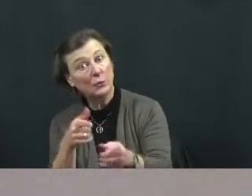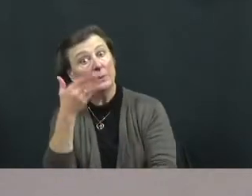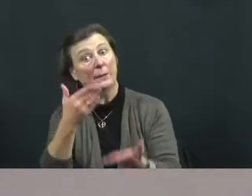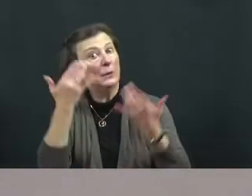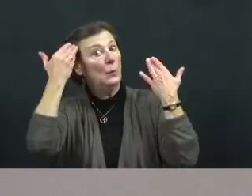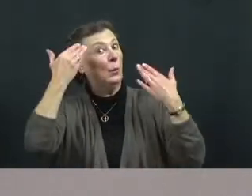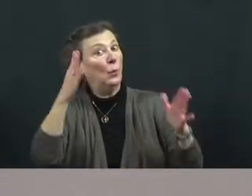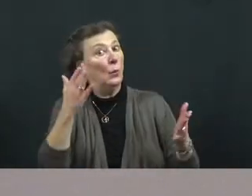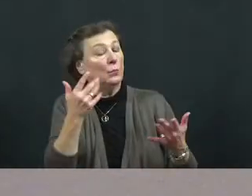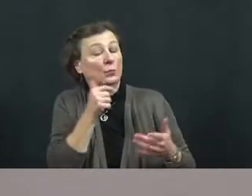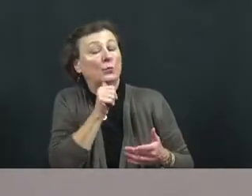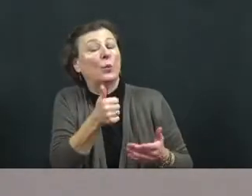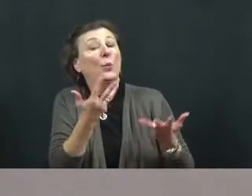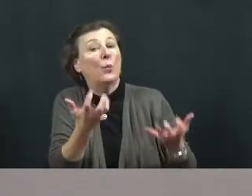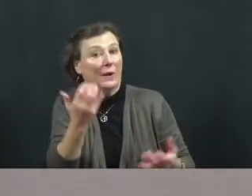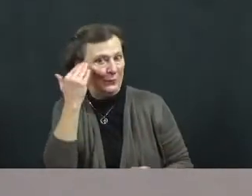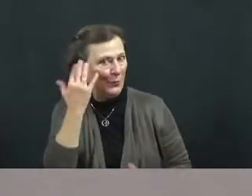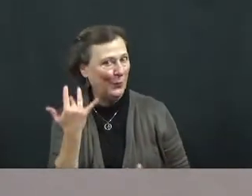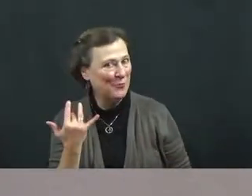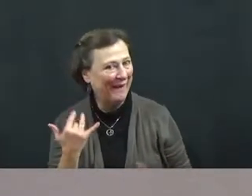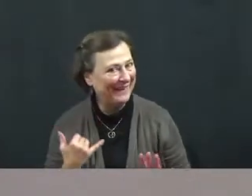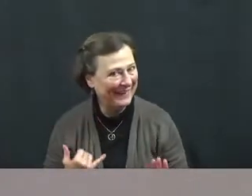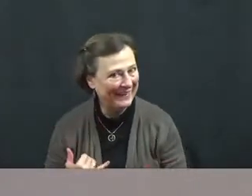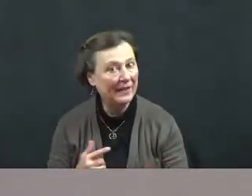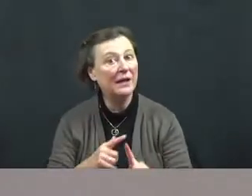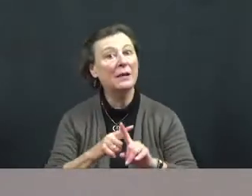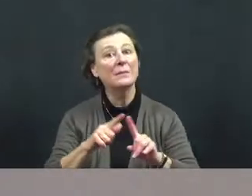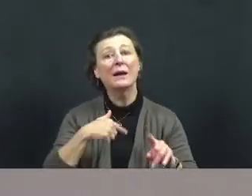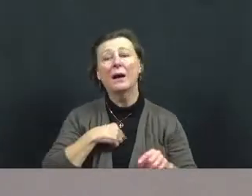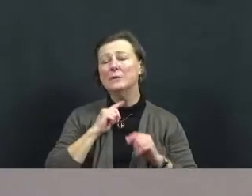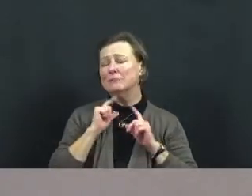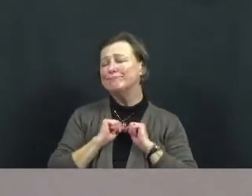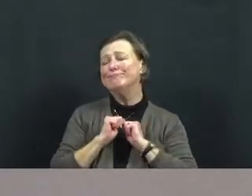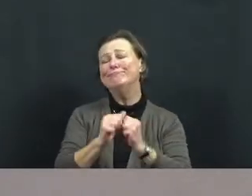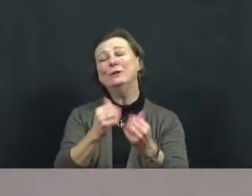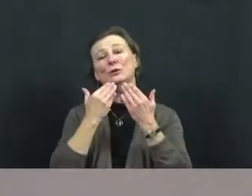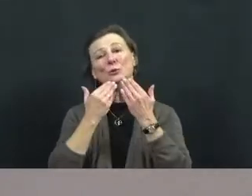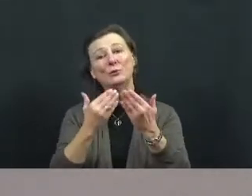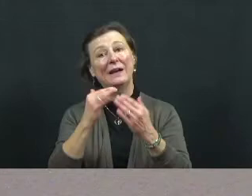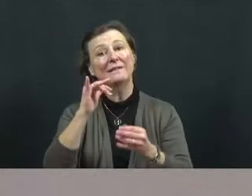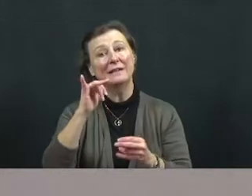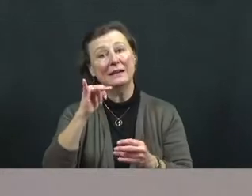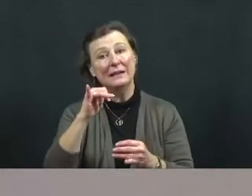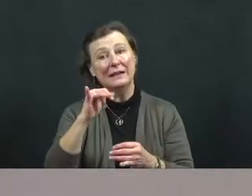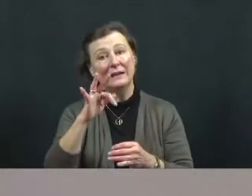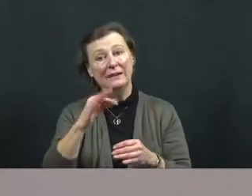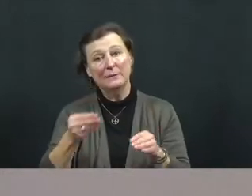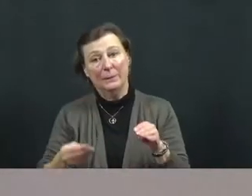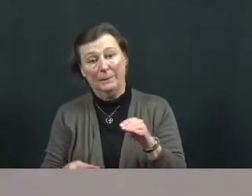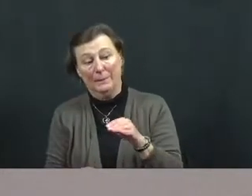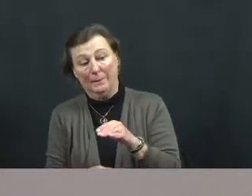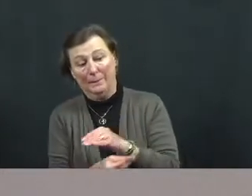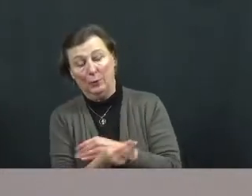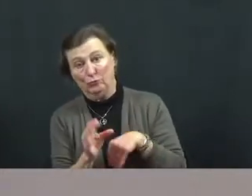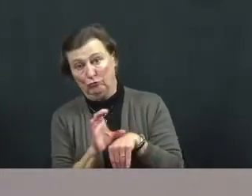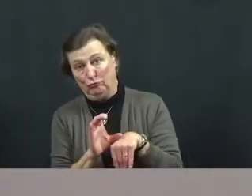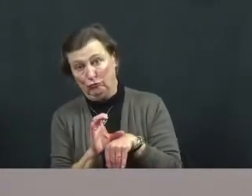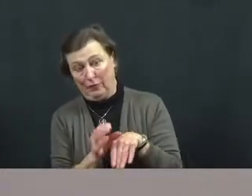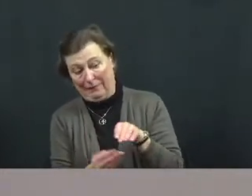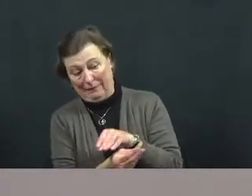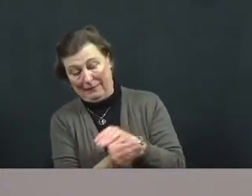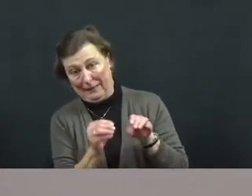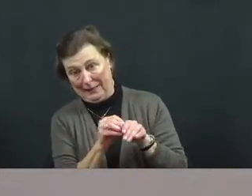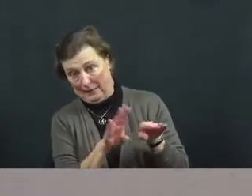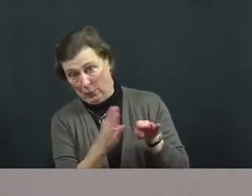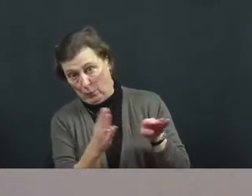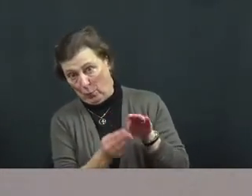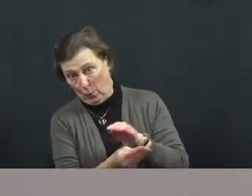But, I’d be ever so grateful if you just slip the chocolate, inside the door and back